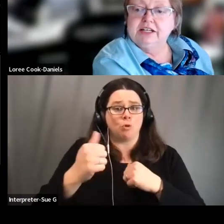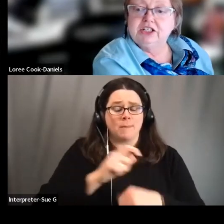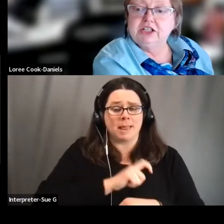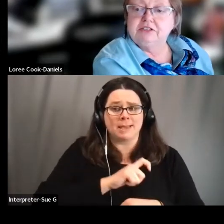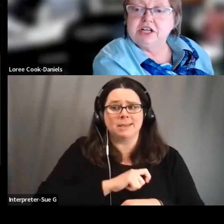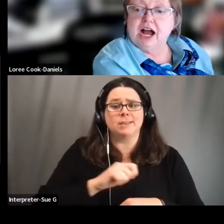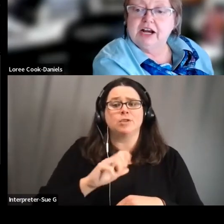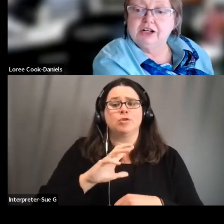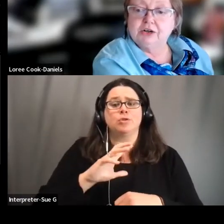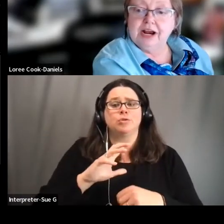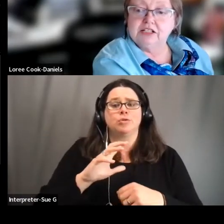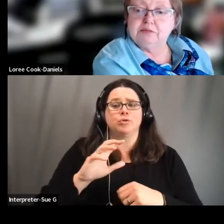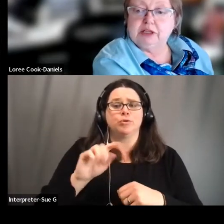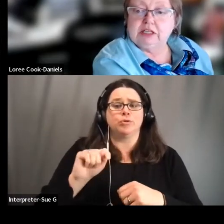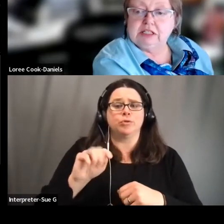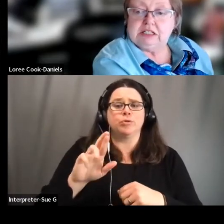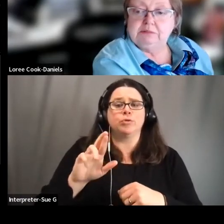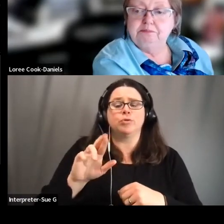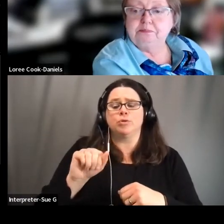Initiatives to hire trans police.